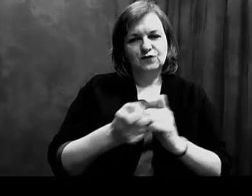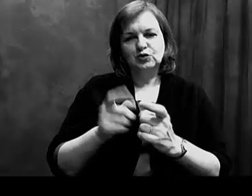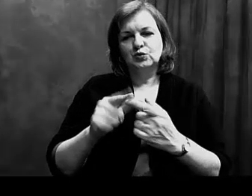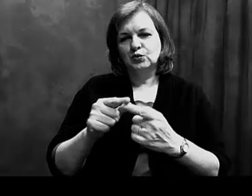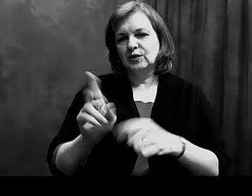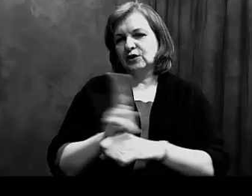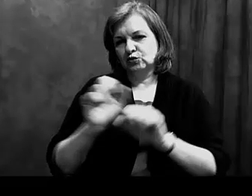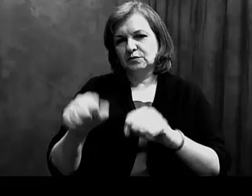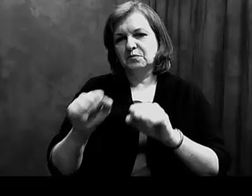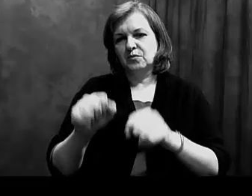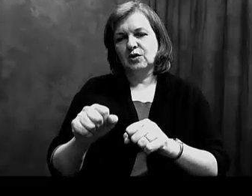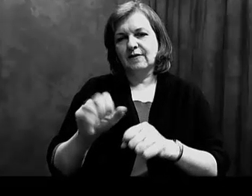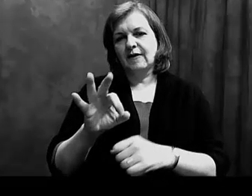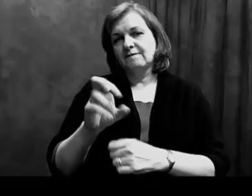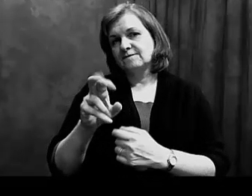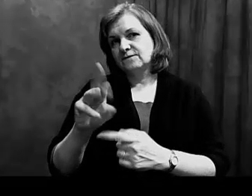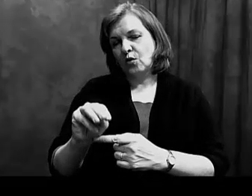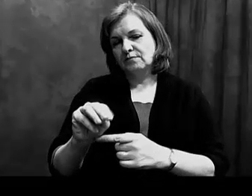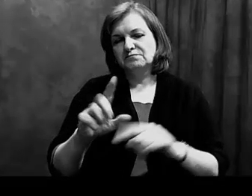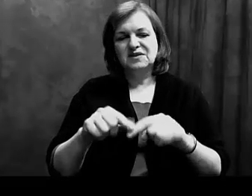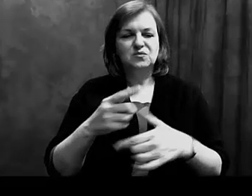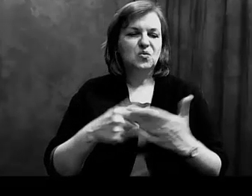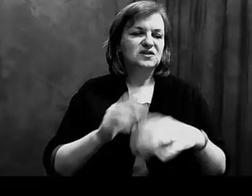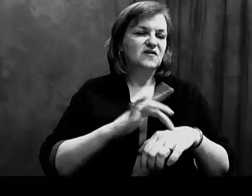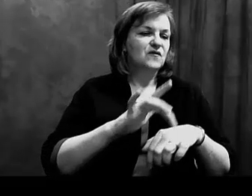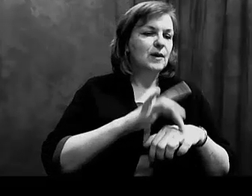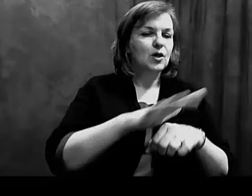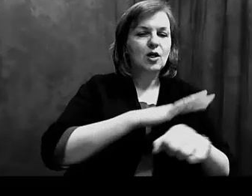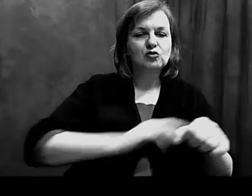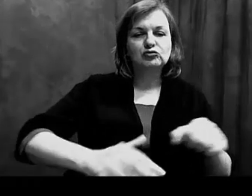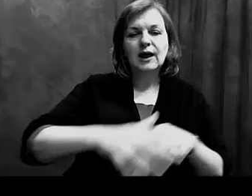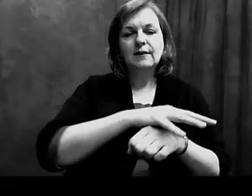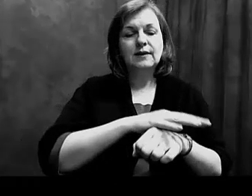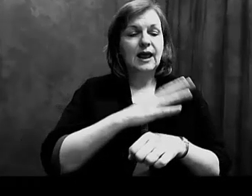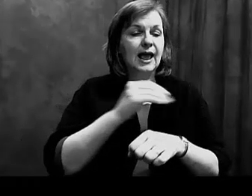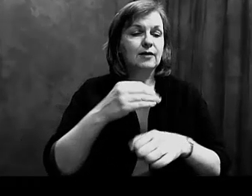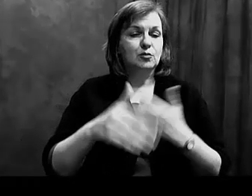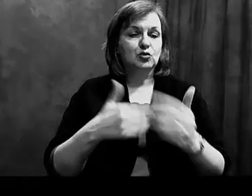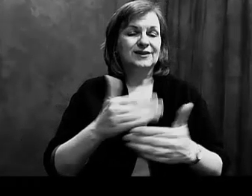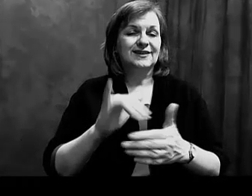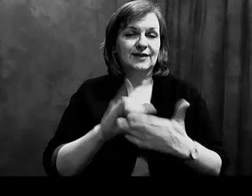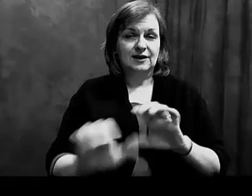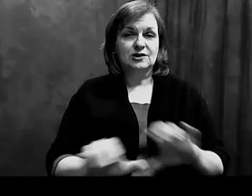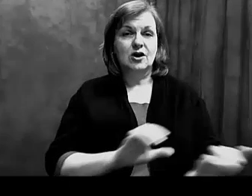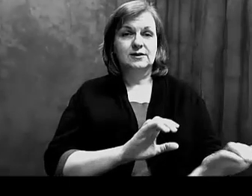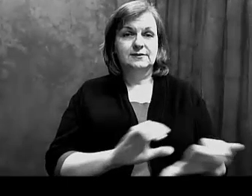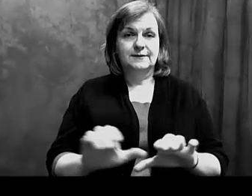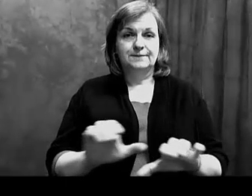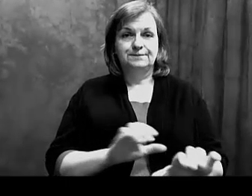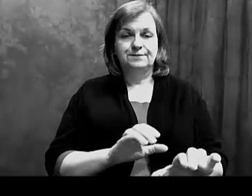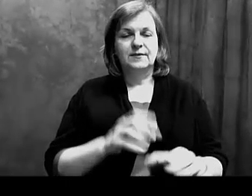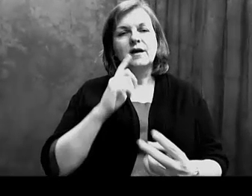based on what available in its surroundings and what processes it needs to actually go through